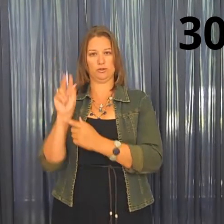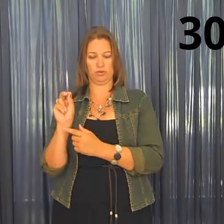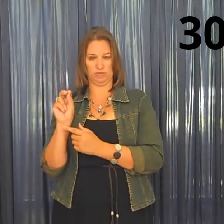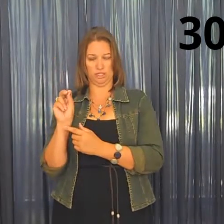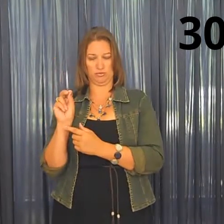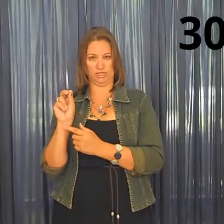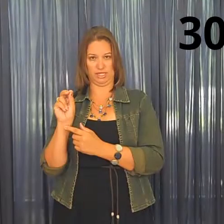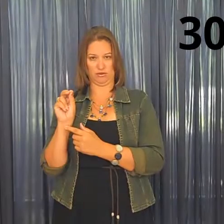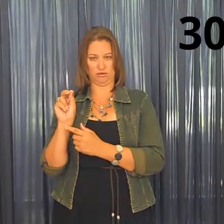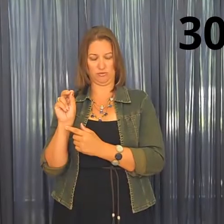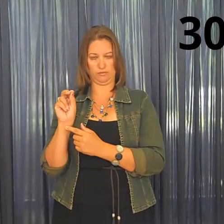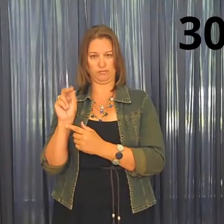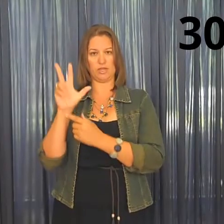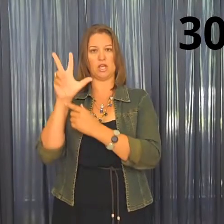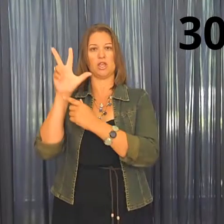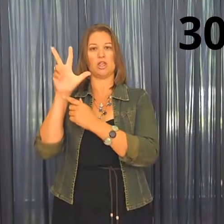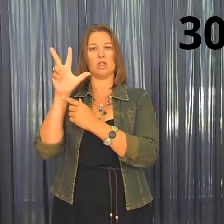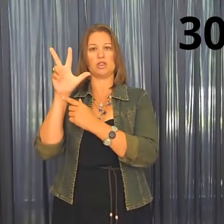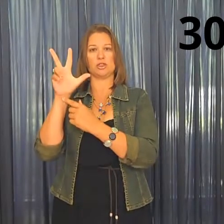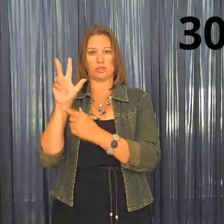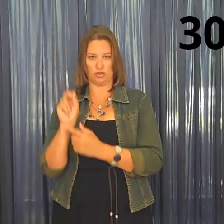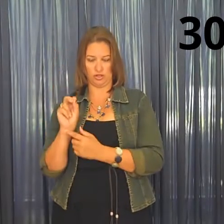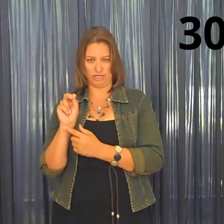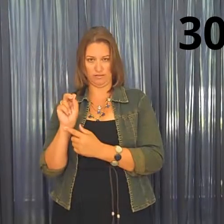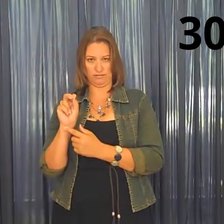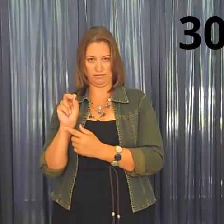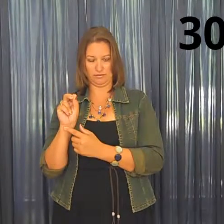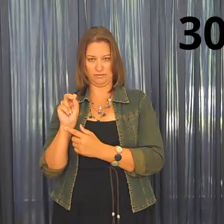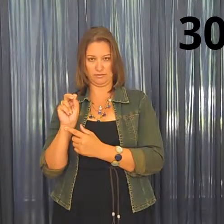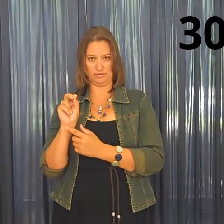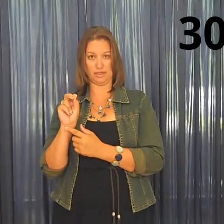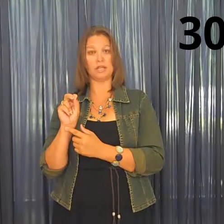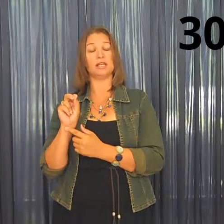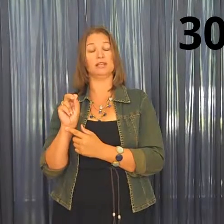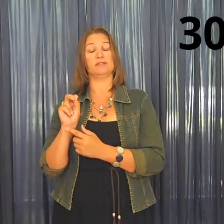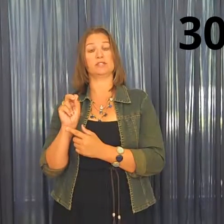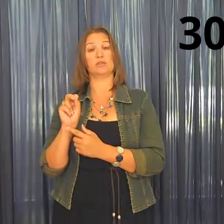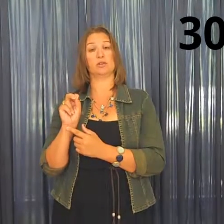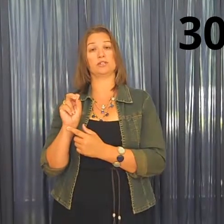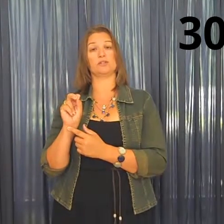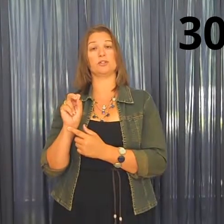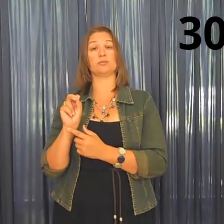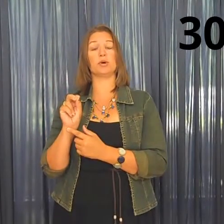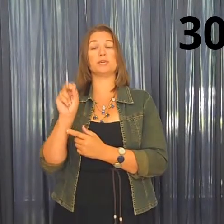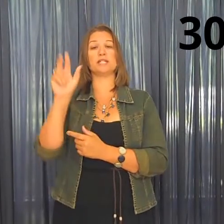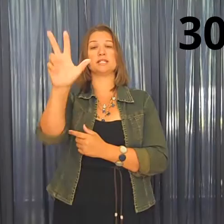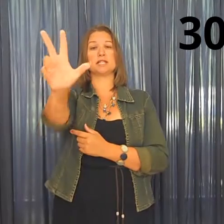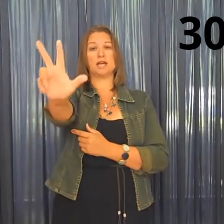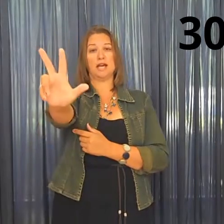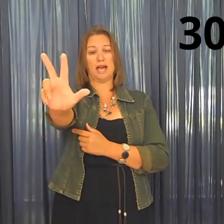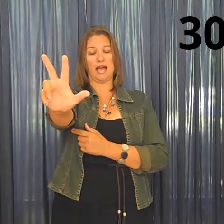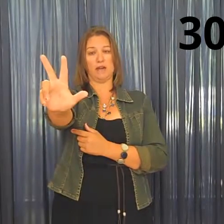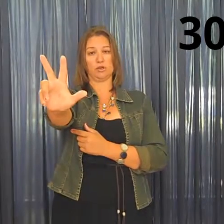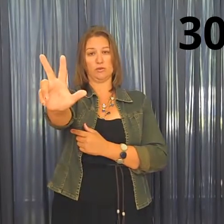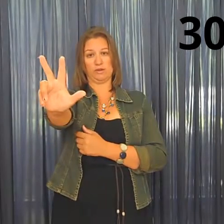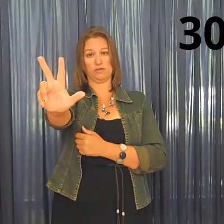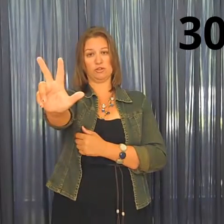you pull it to a zero. "30". If the score is for your opponent, out away from your